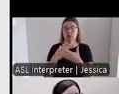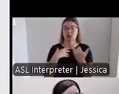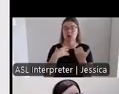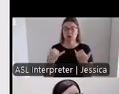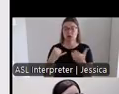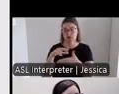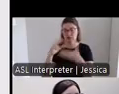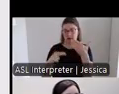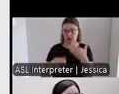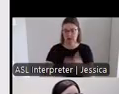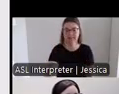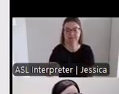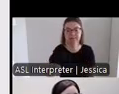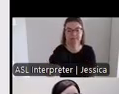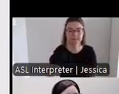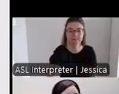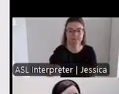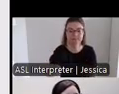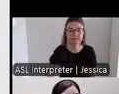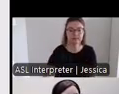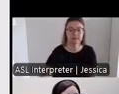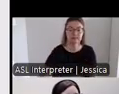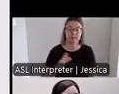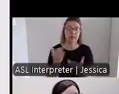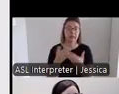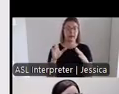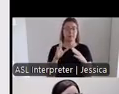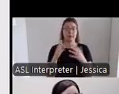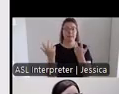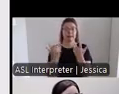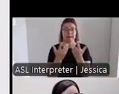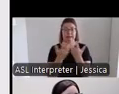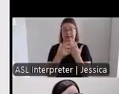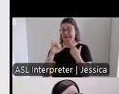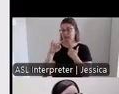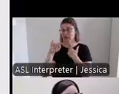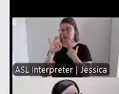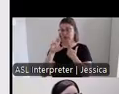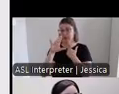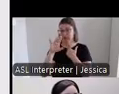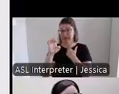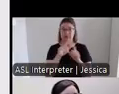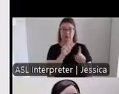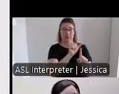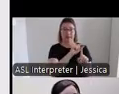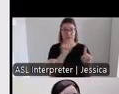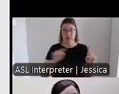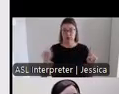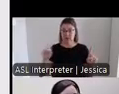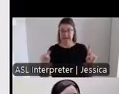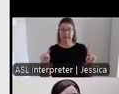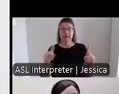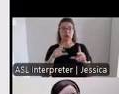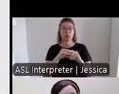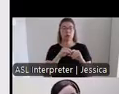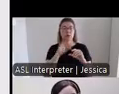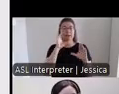the public interface of the A to Z database web page, which includes the icons beside each database entry